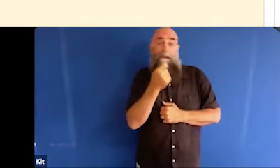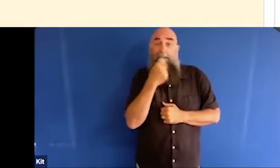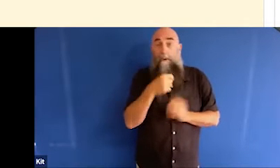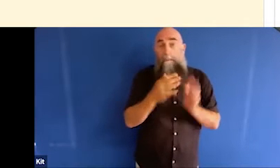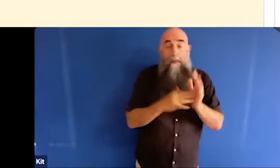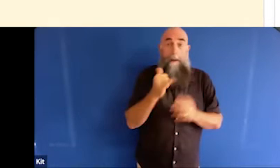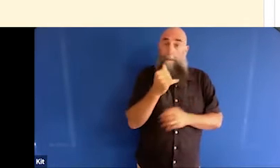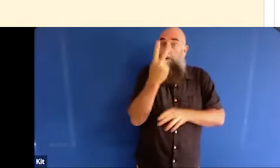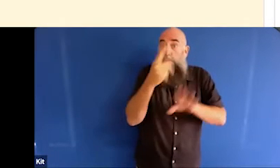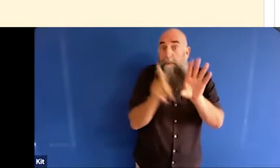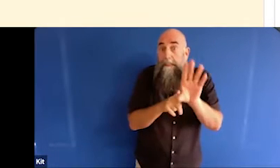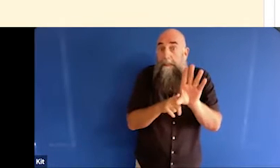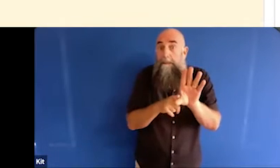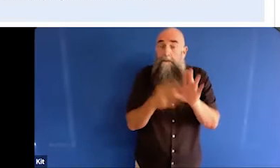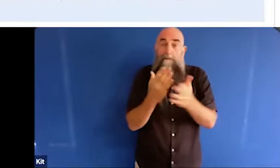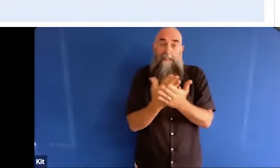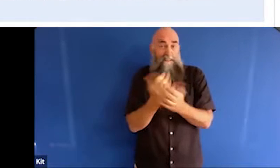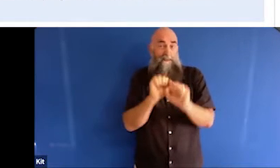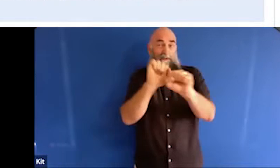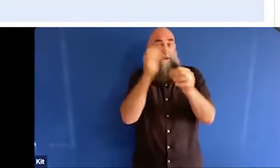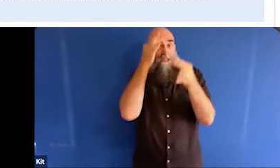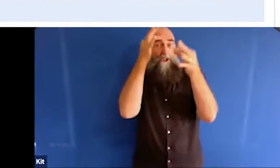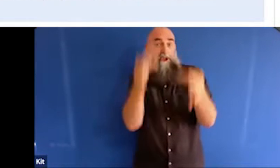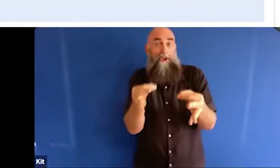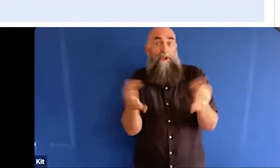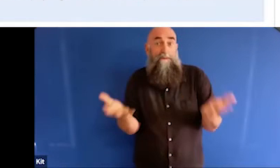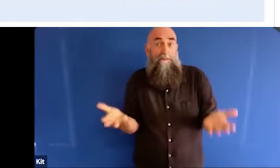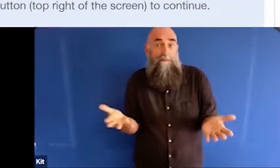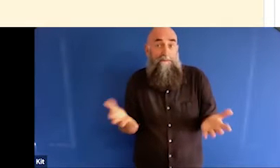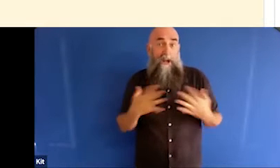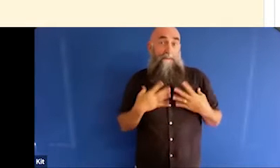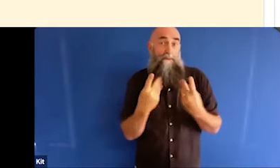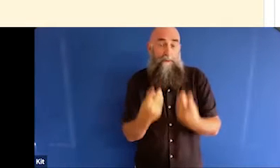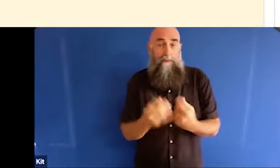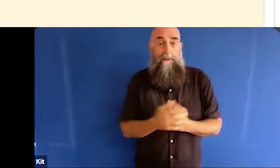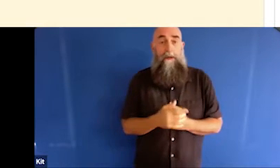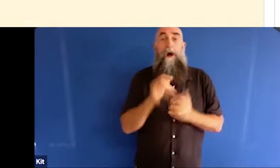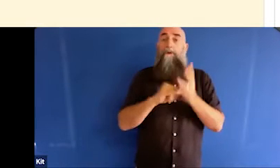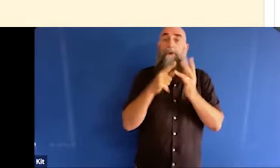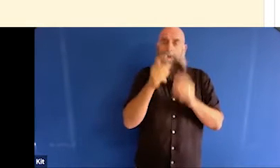months that's up to you and what your project is. But, that's basically where you're outlining the